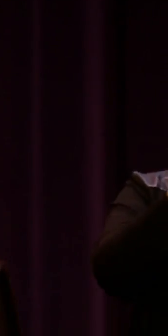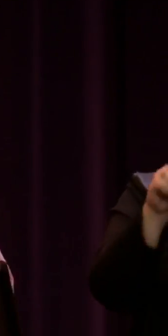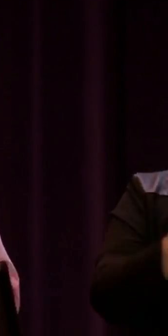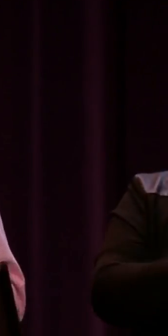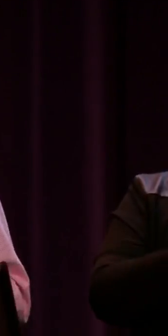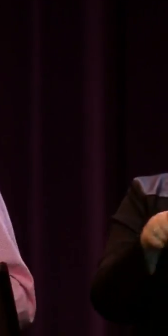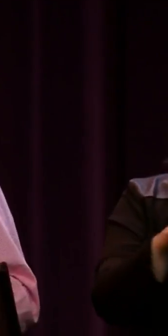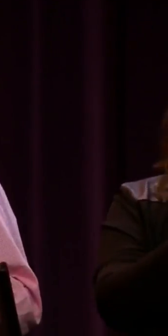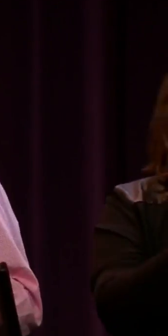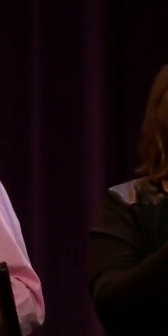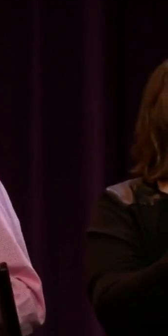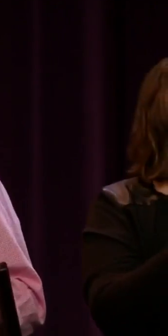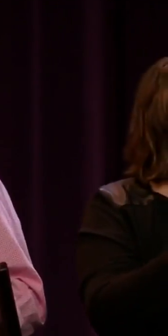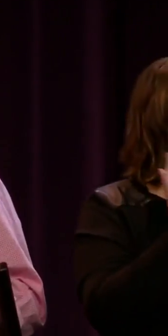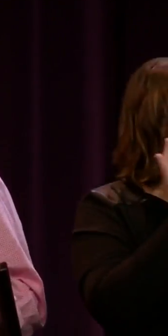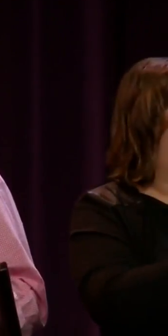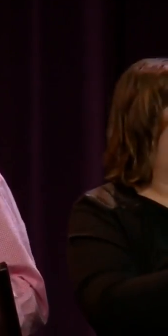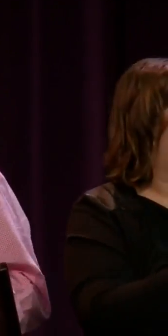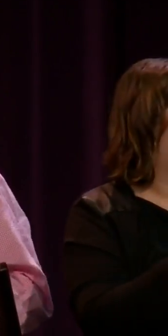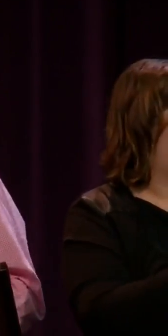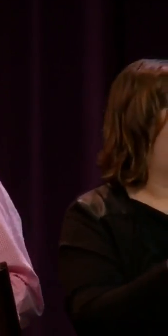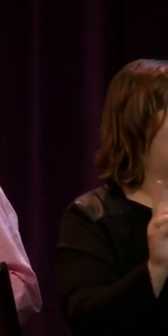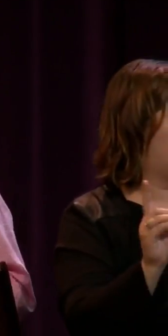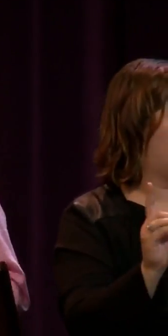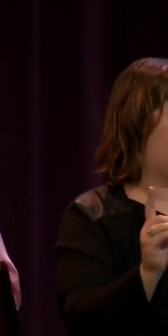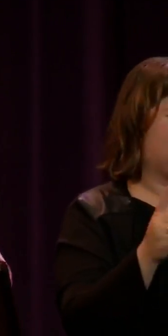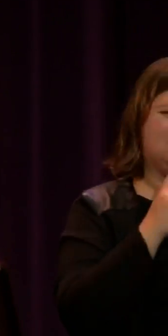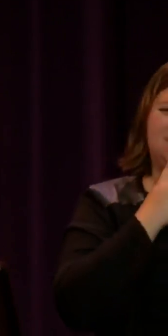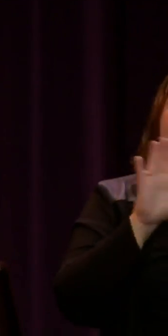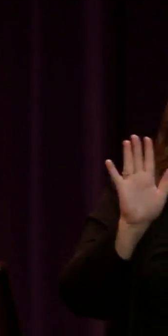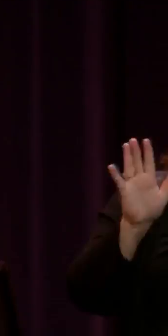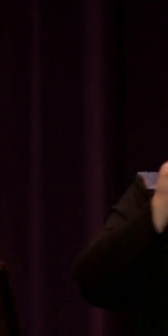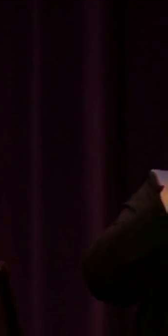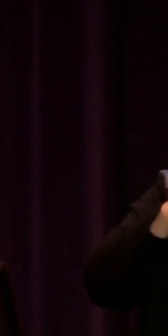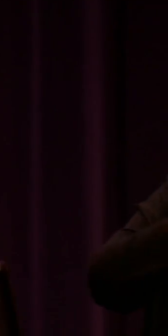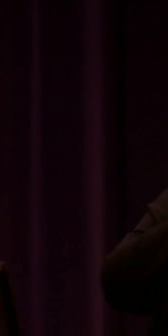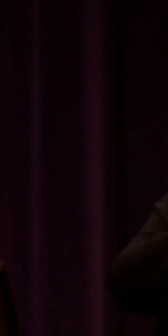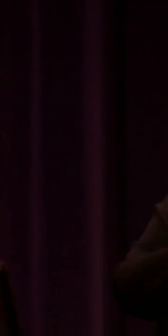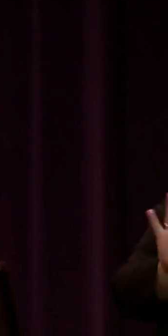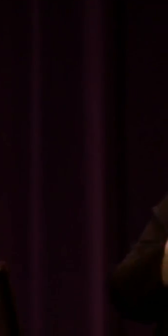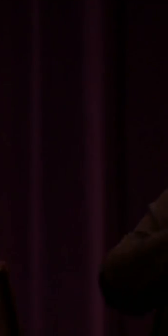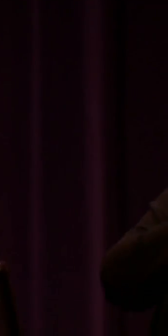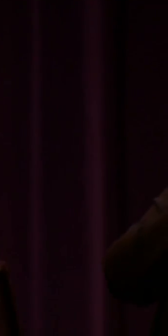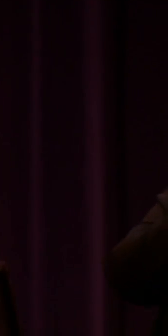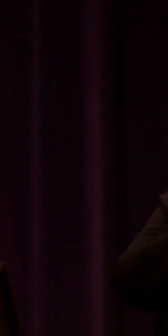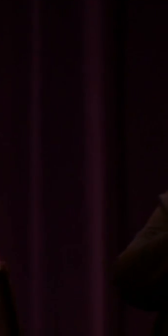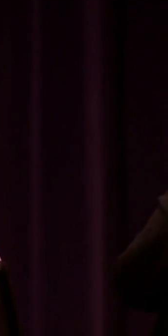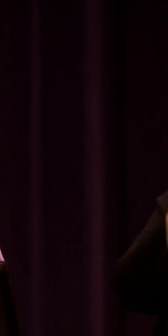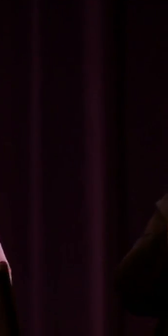AND HE SAID ELECT MORE DEMOCRATS. I SAID THAT'S NOT MY QUESTION. MY QUESTION IS YOUR PERSONAL